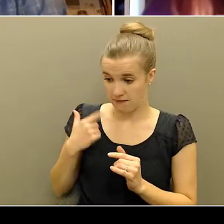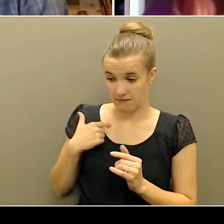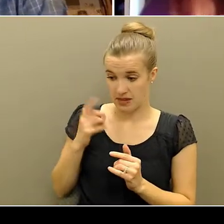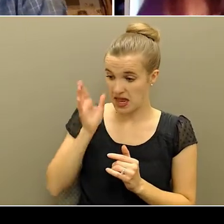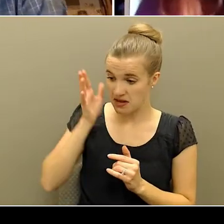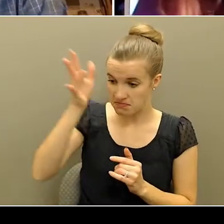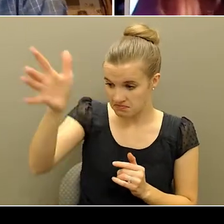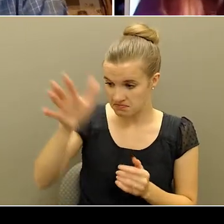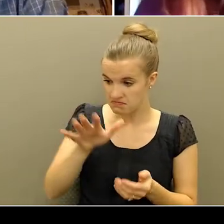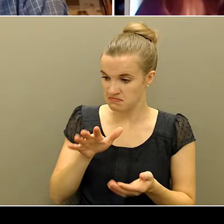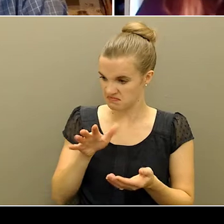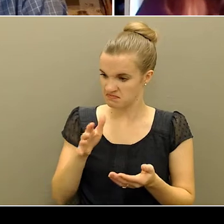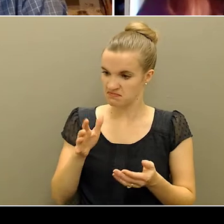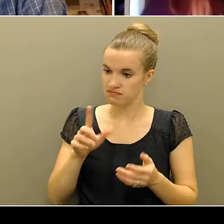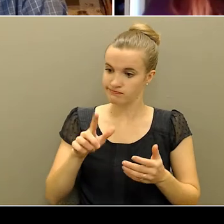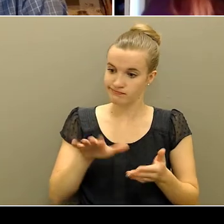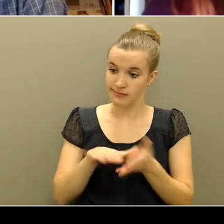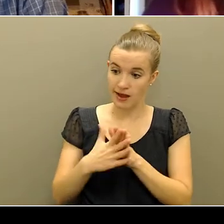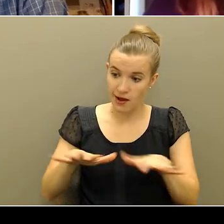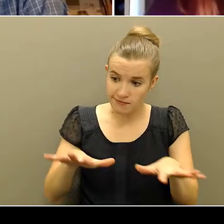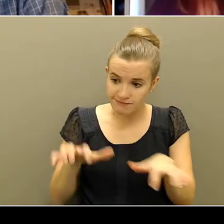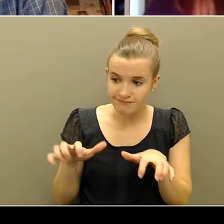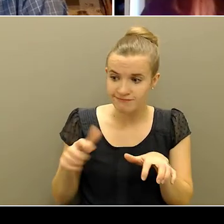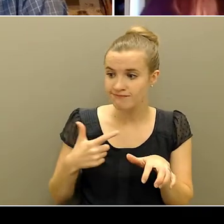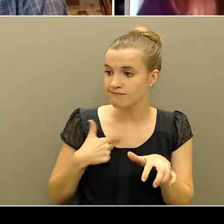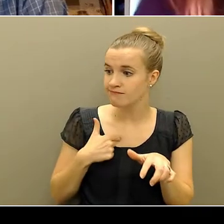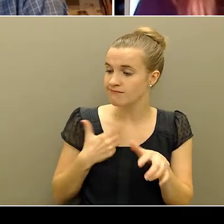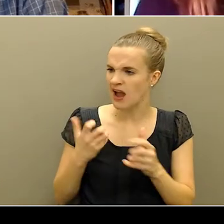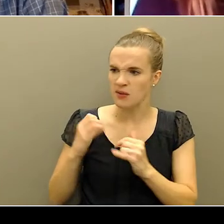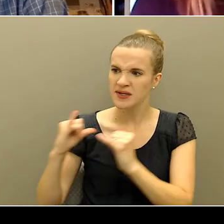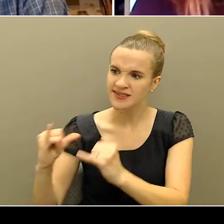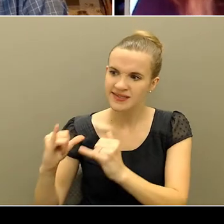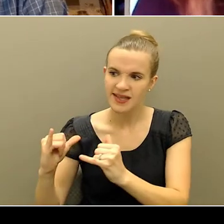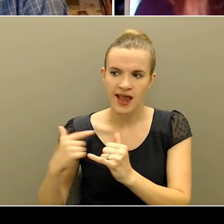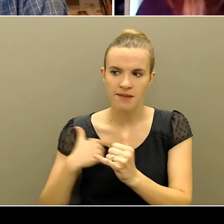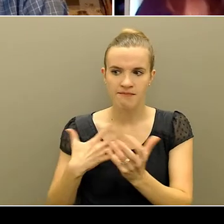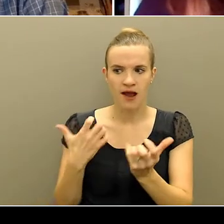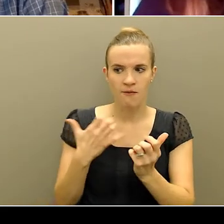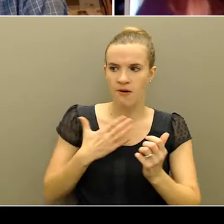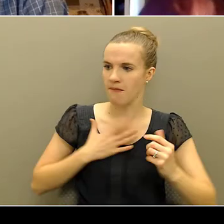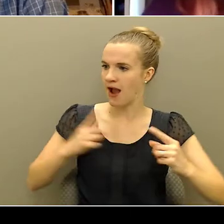like, flipping around out of my wheelchair, and um, because it can happen.